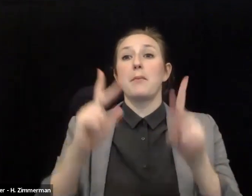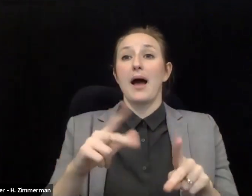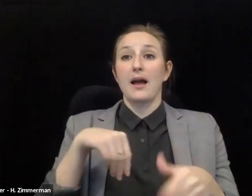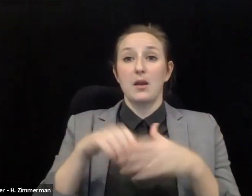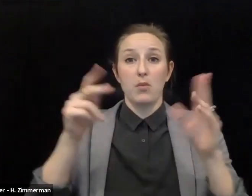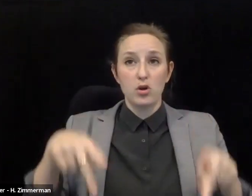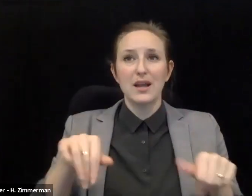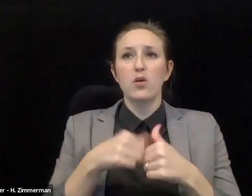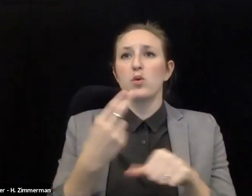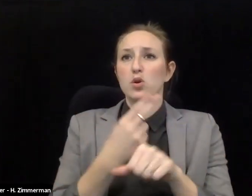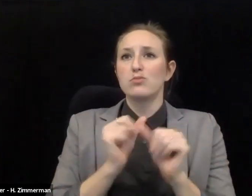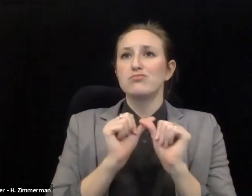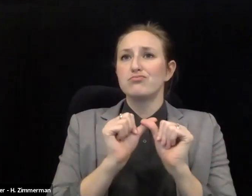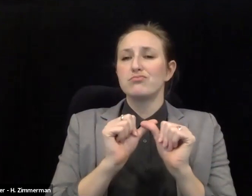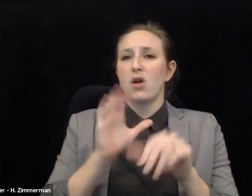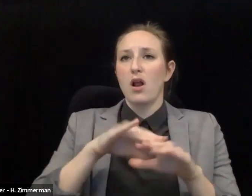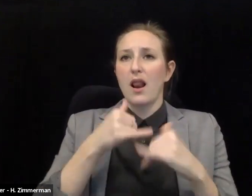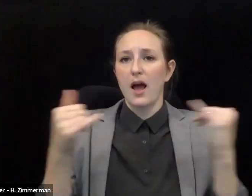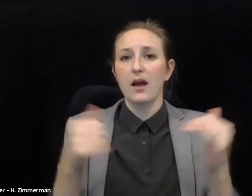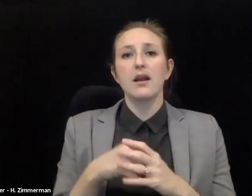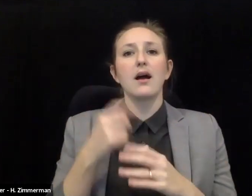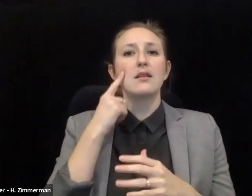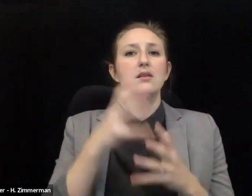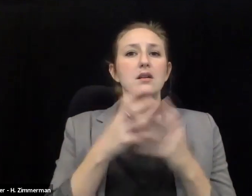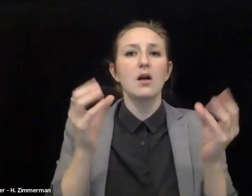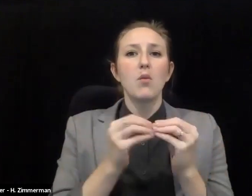I think there's just a lot more opportunities out there. And really, what does our